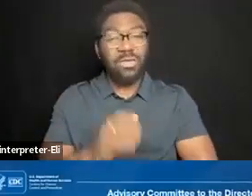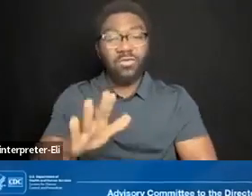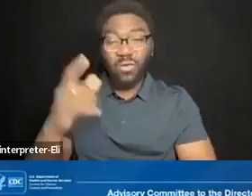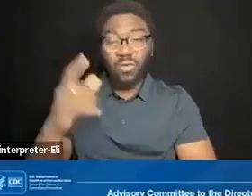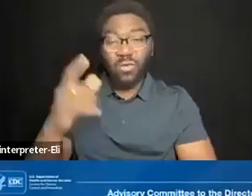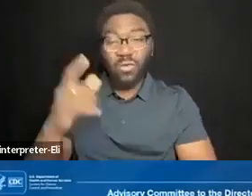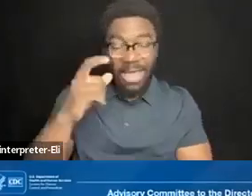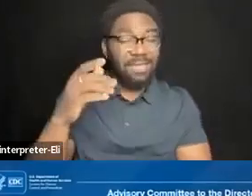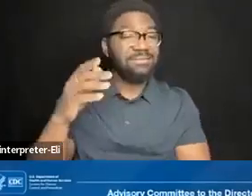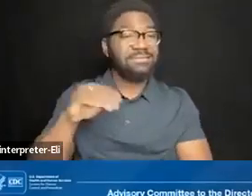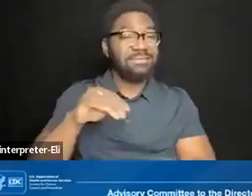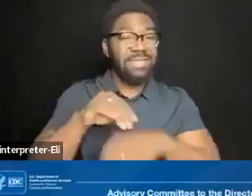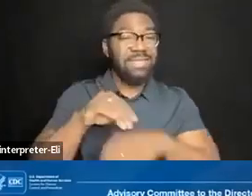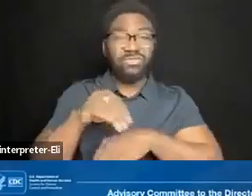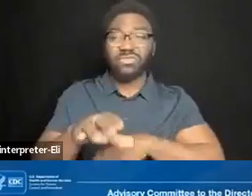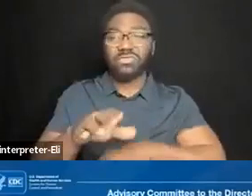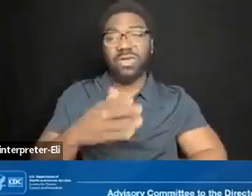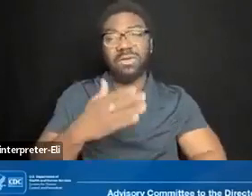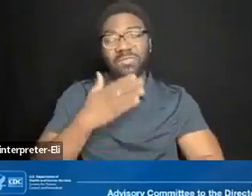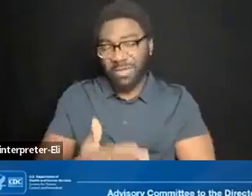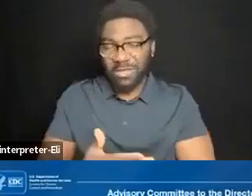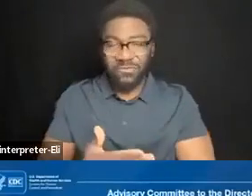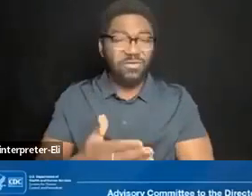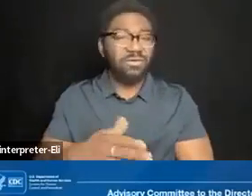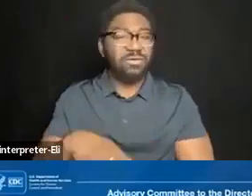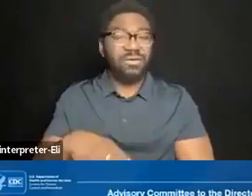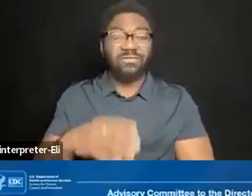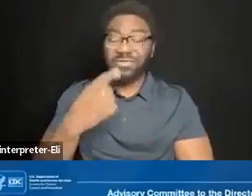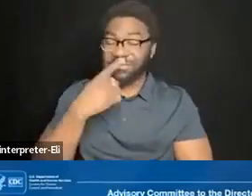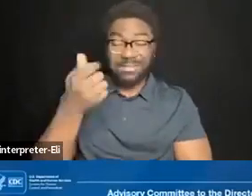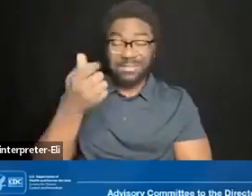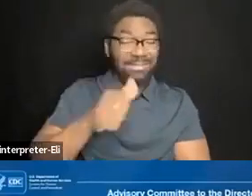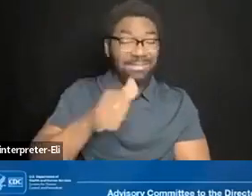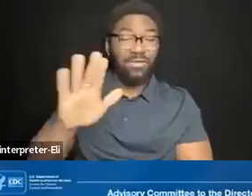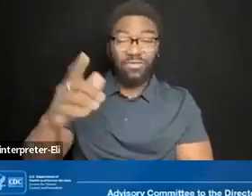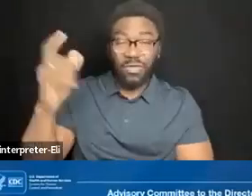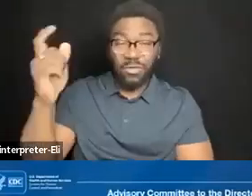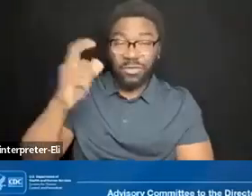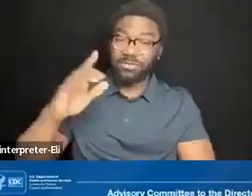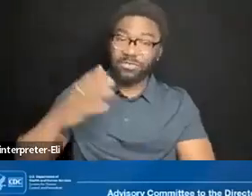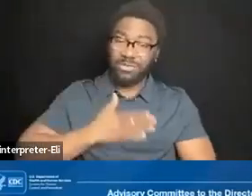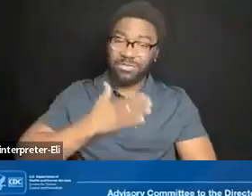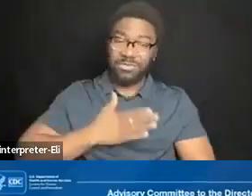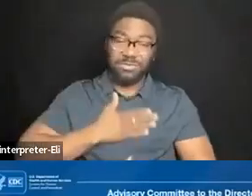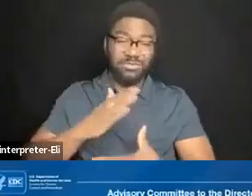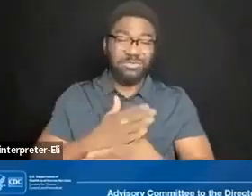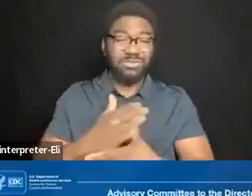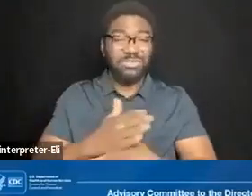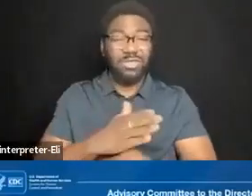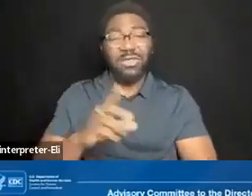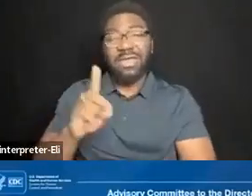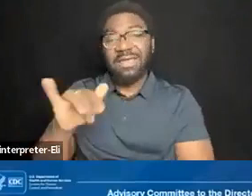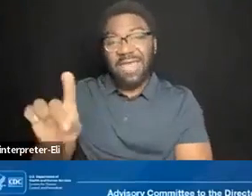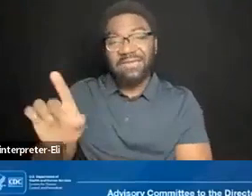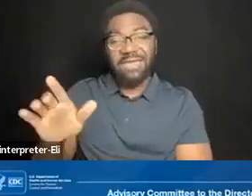to CDC on key topics, and for any wisdom you're willing and able to share. So David, I look forward to hearing from the committee and happy to pass it back to you.